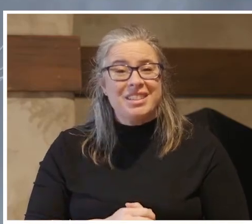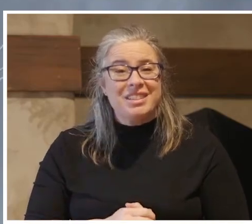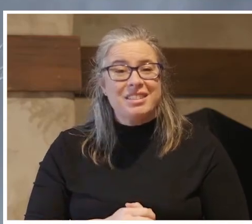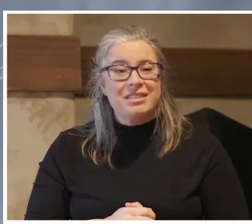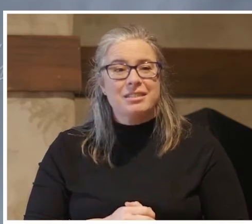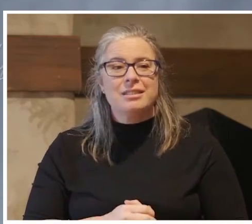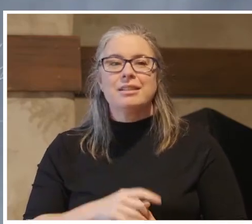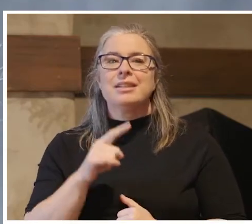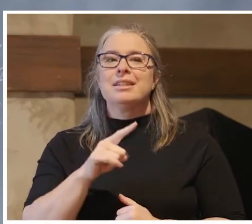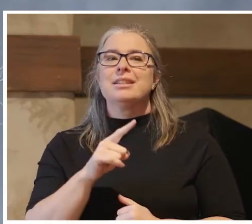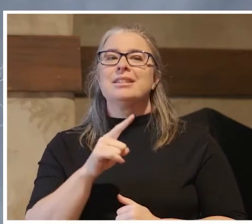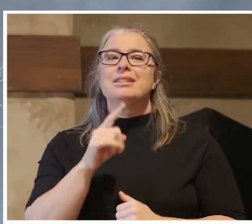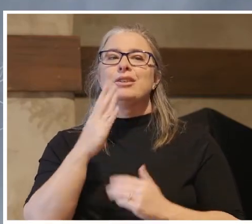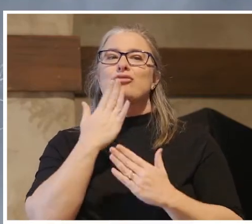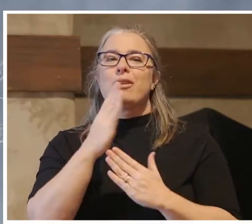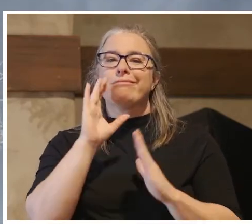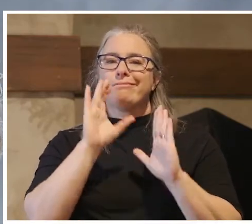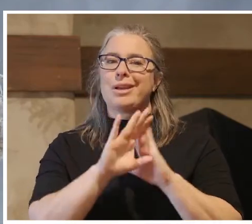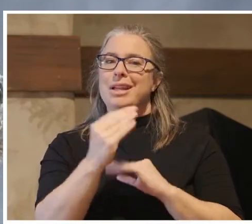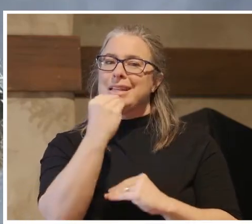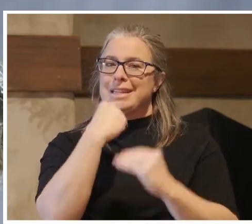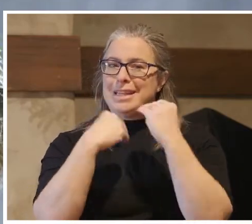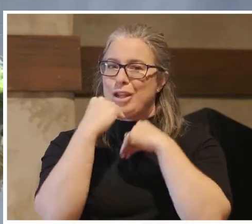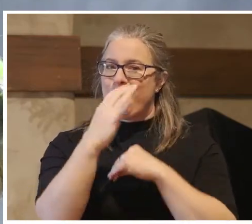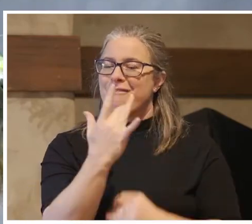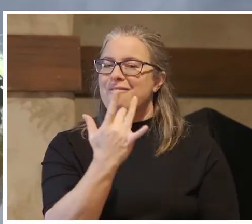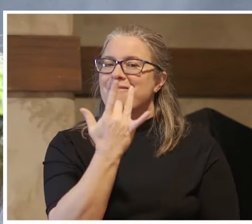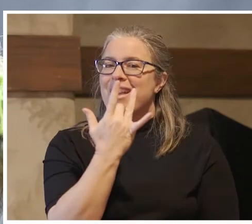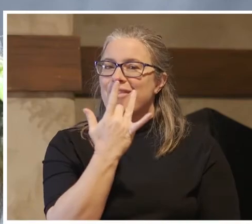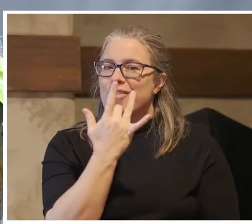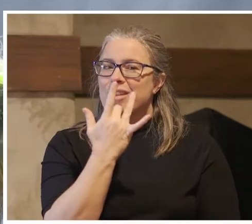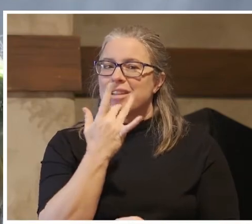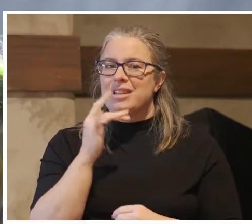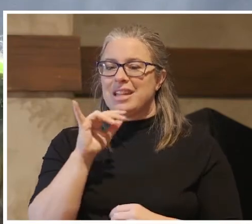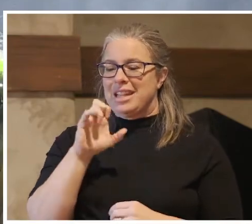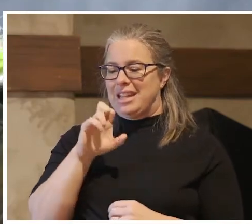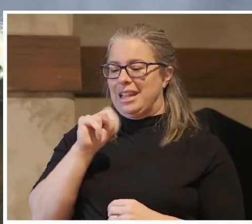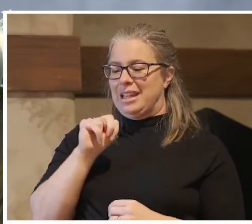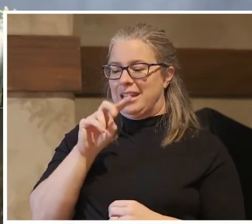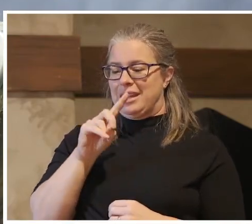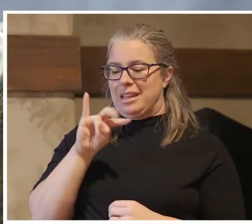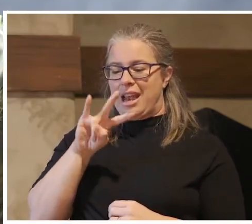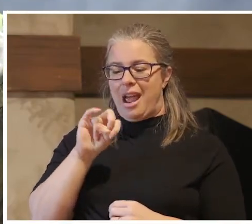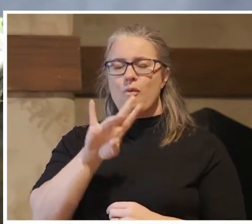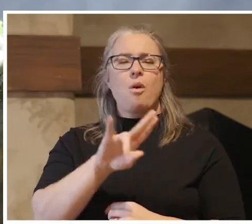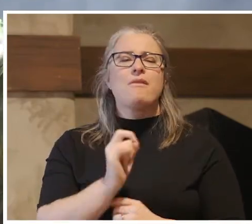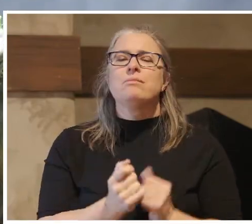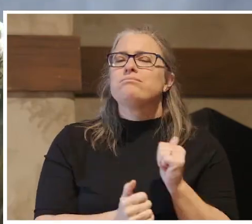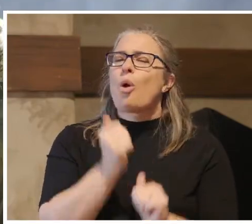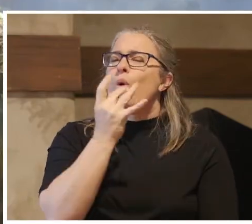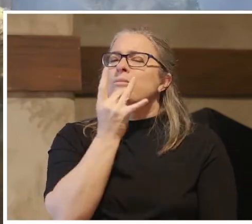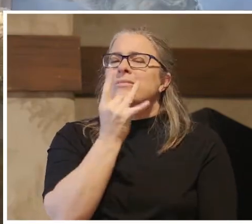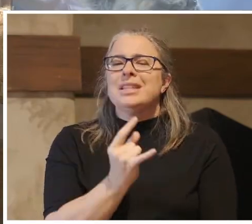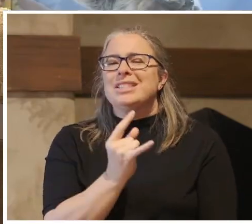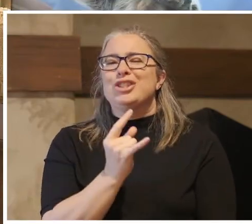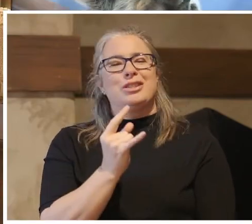There she is, a great shot of her eating her favorite. That's endive, one of Sunni's most delicious treats.